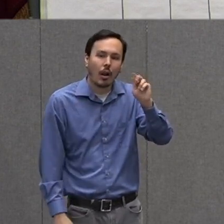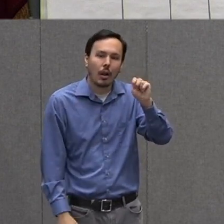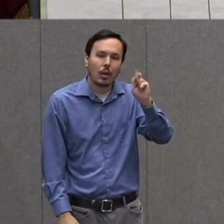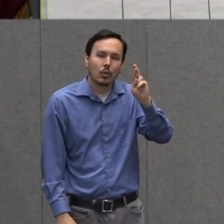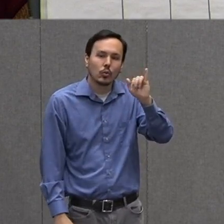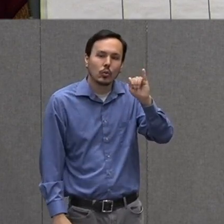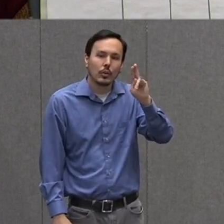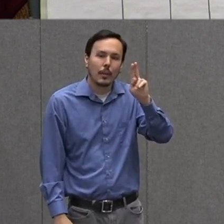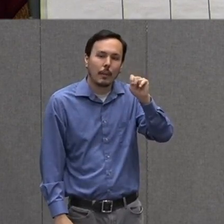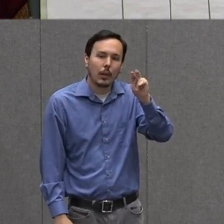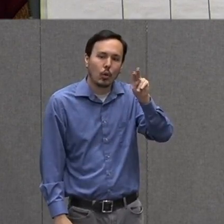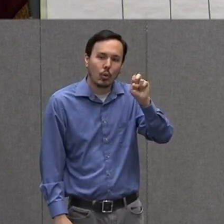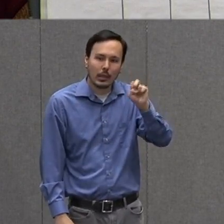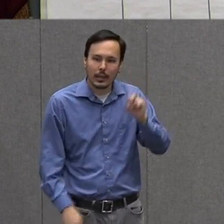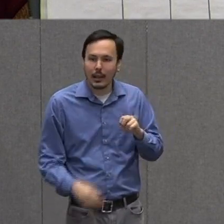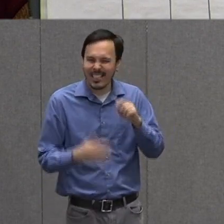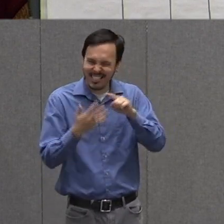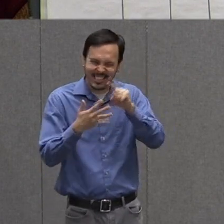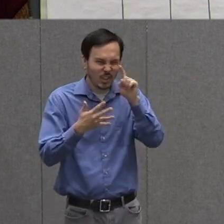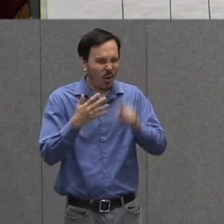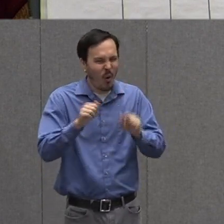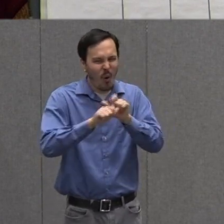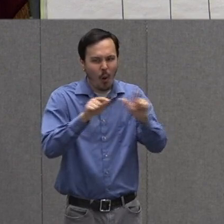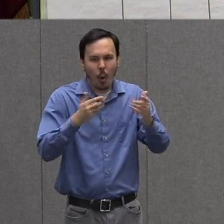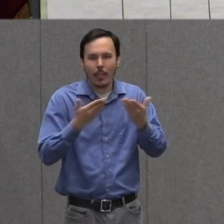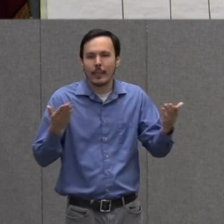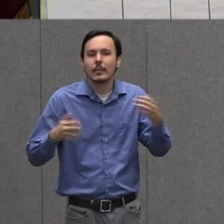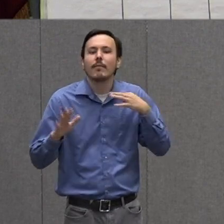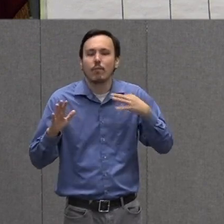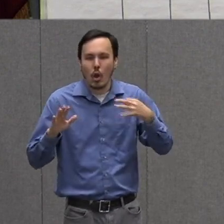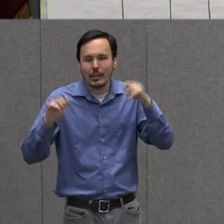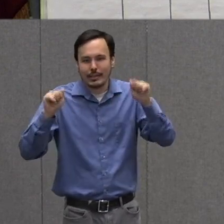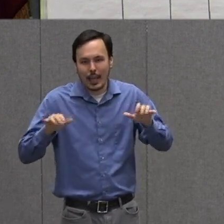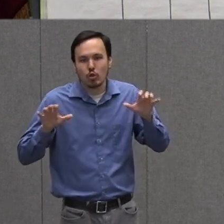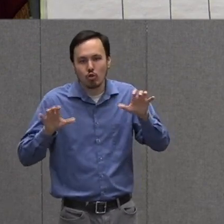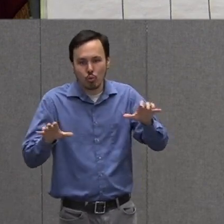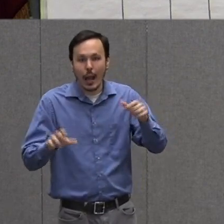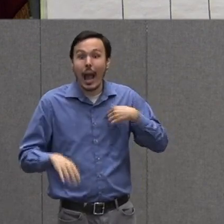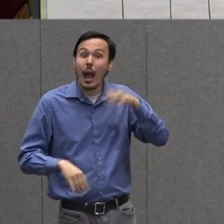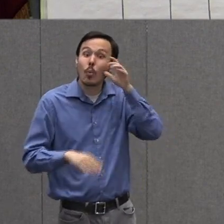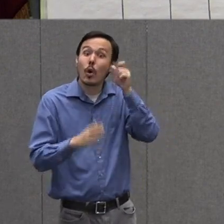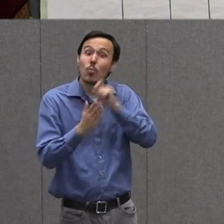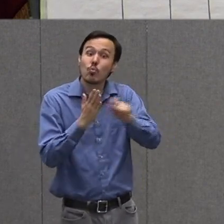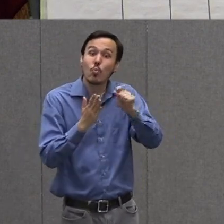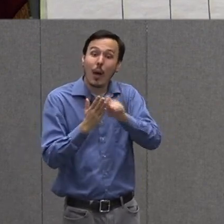These are all things that volunteers can do. I'm going to write those four verbs on our chart.